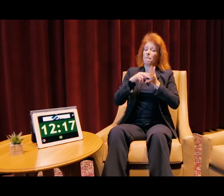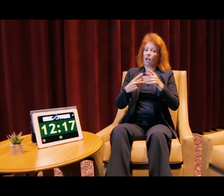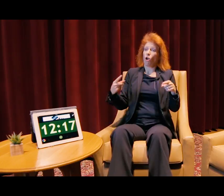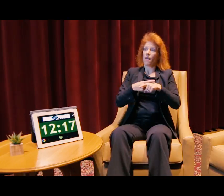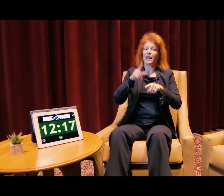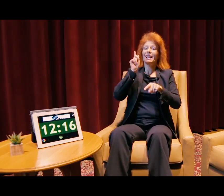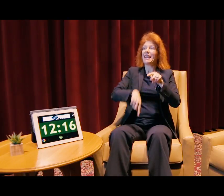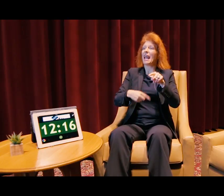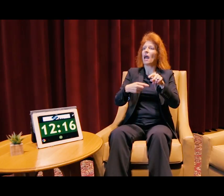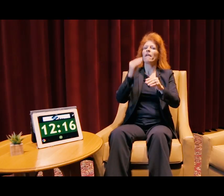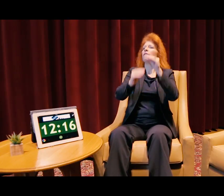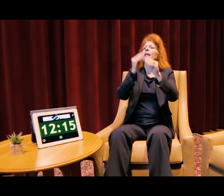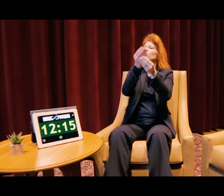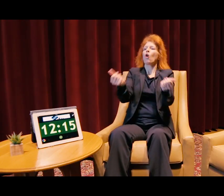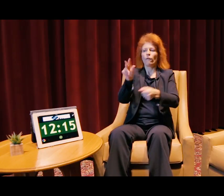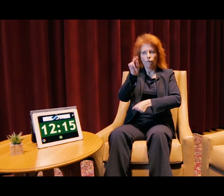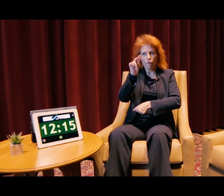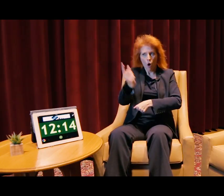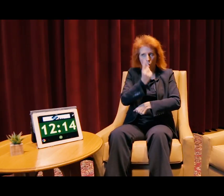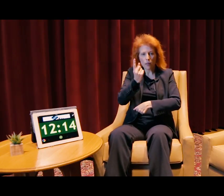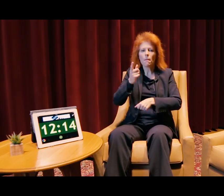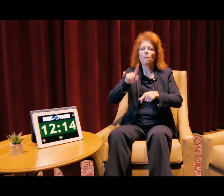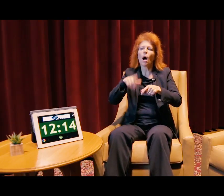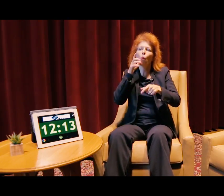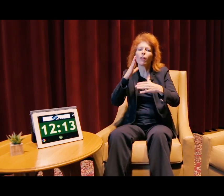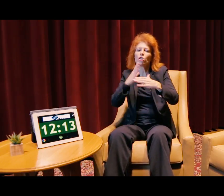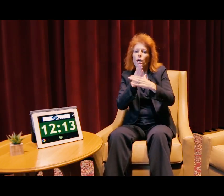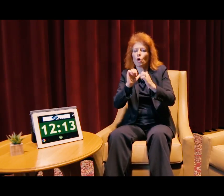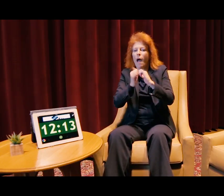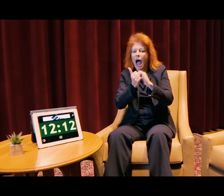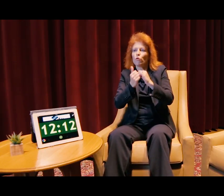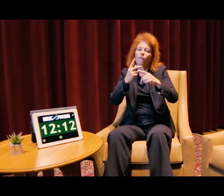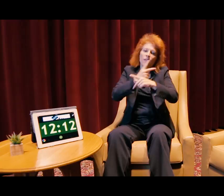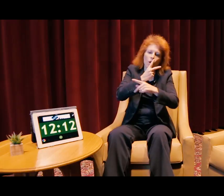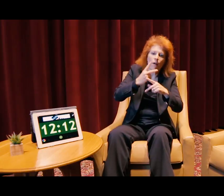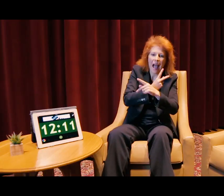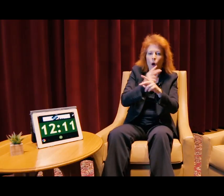but I'm able to shed insight on to what people or groups do to navigate conflict differently